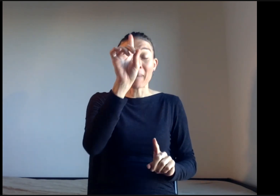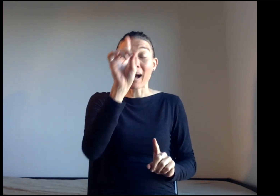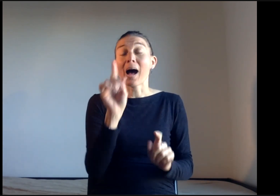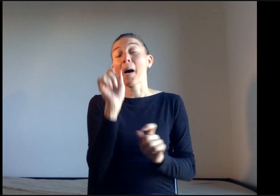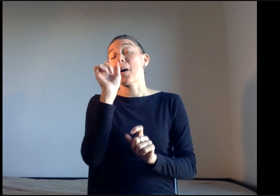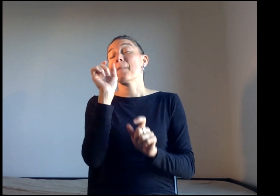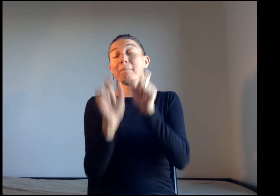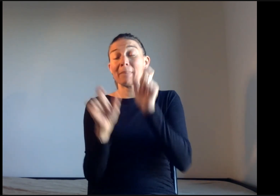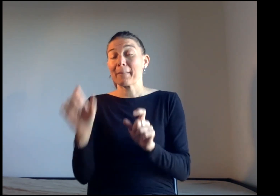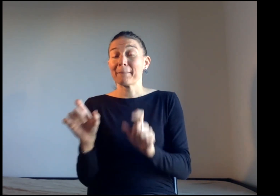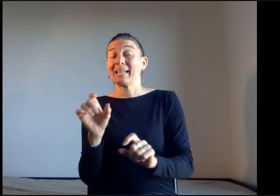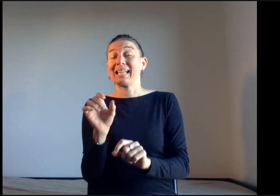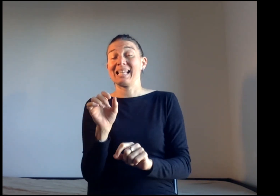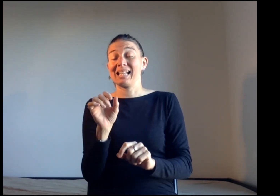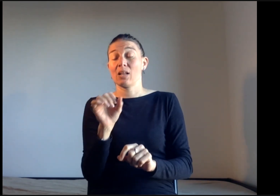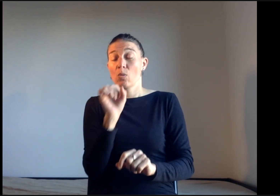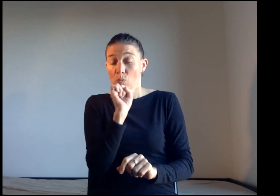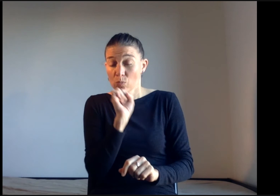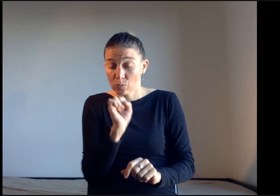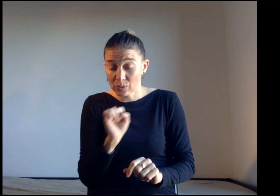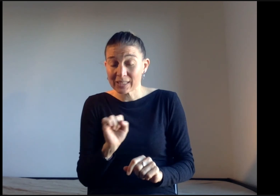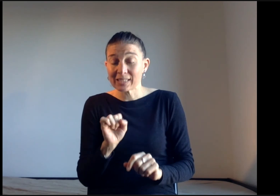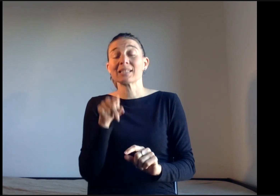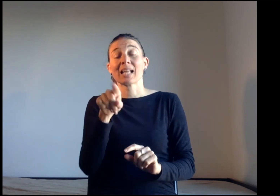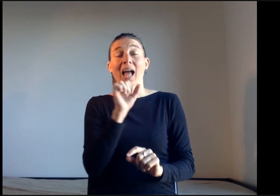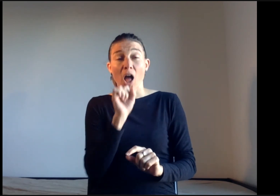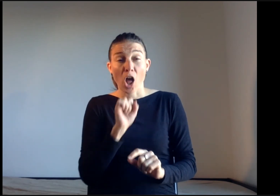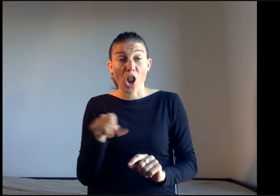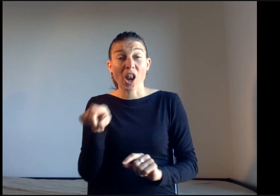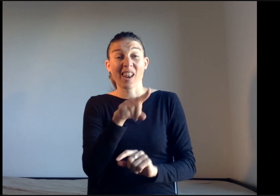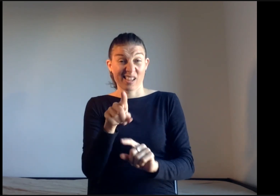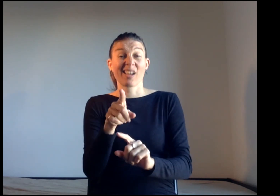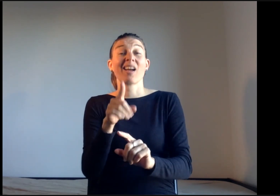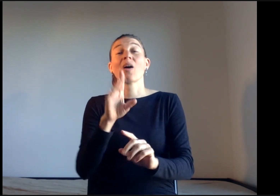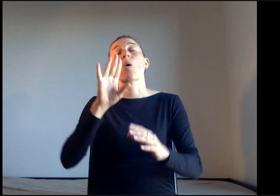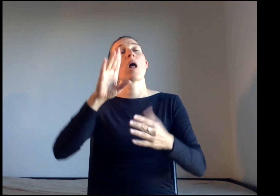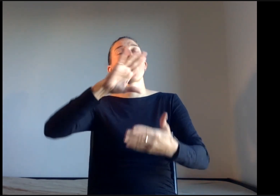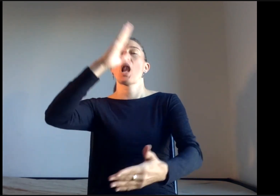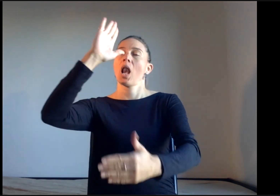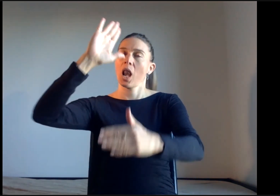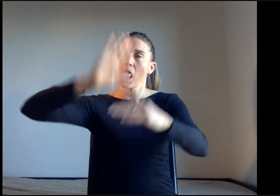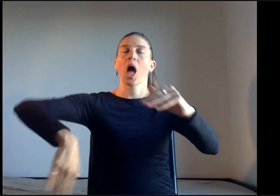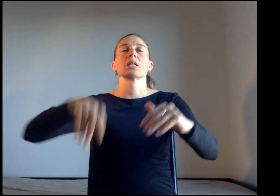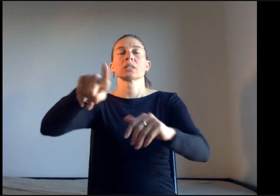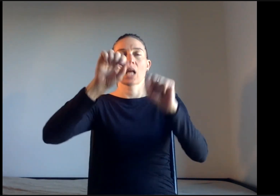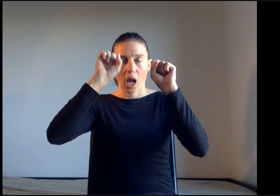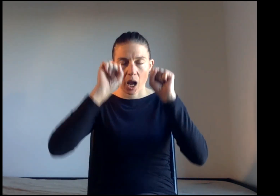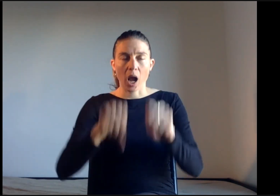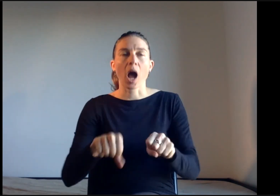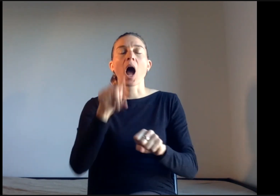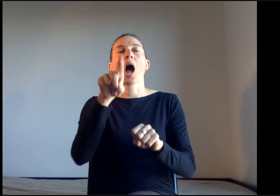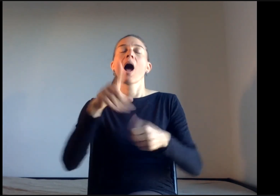In the Ministry of Health's circular itself it's said